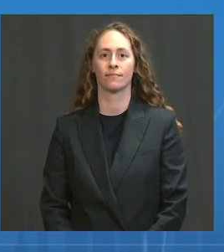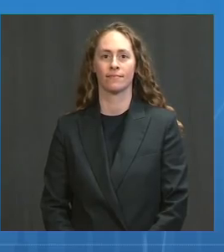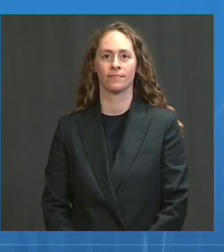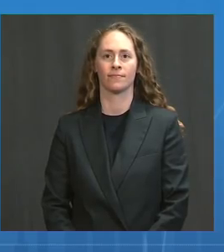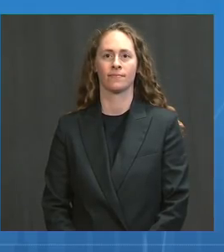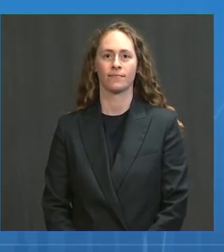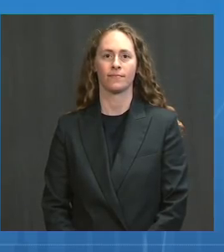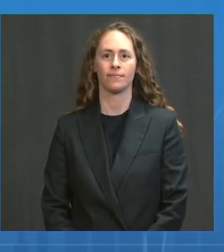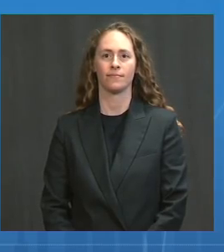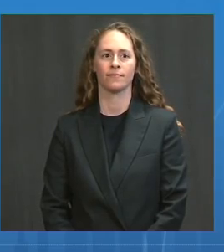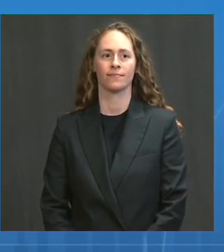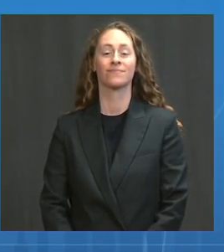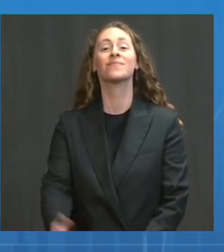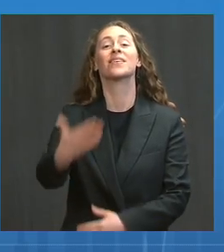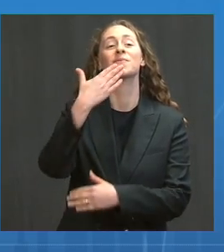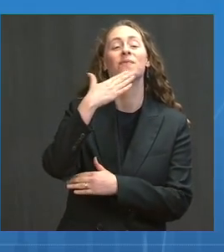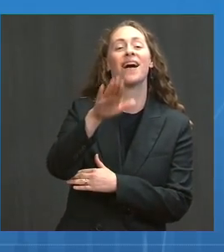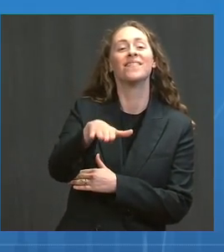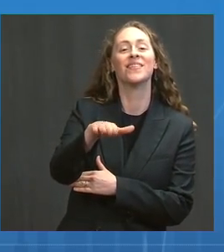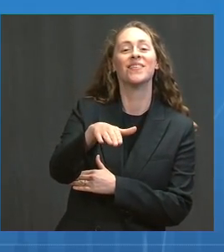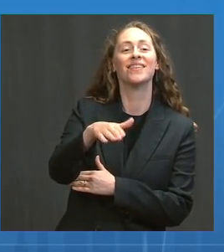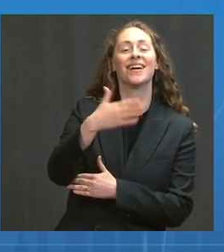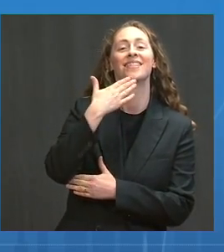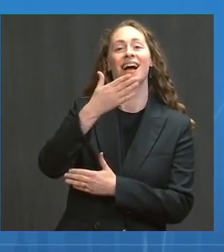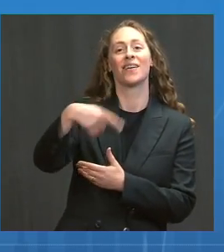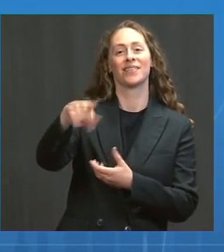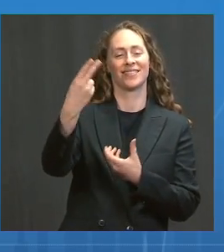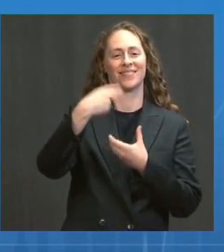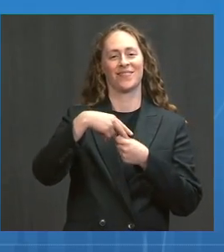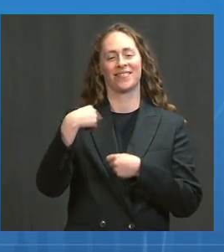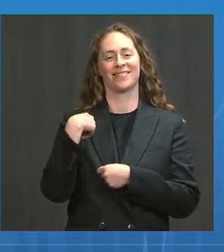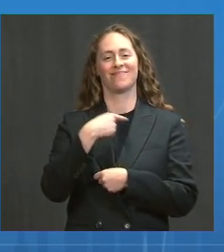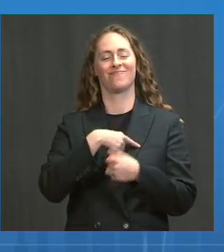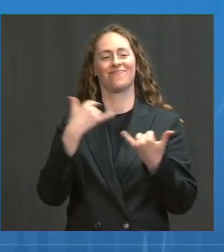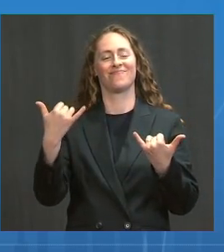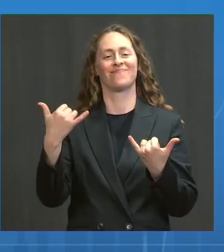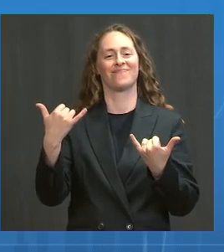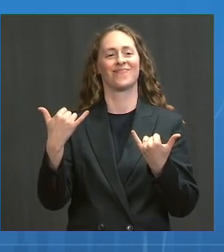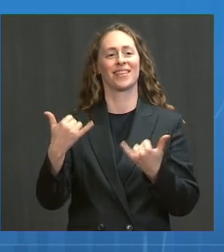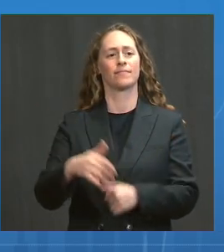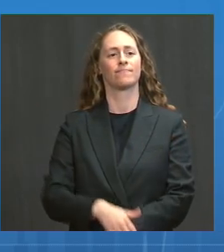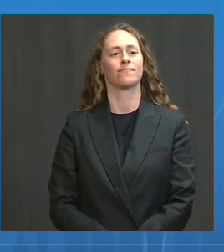Mr. Zients: Good afternoon, and thank you for joining us. Today, we're joined by Doctors Fauci and Walensky,